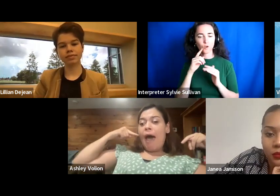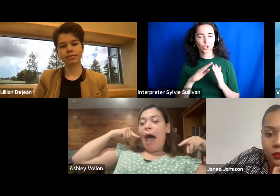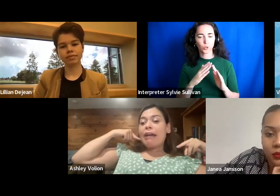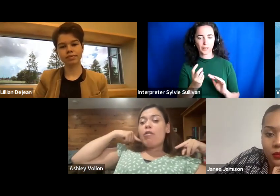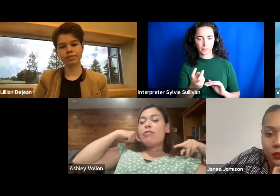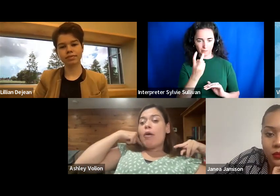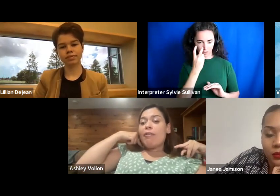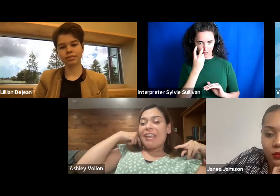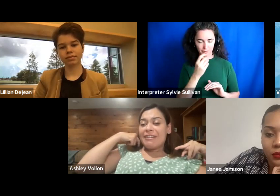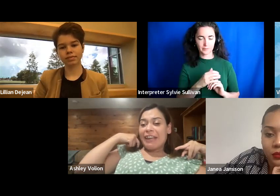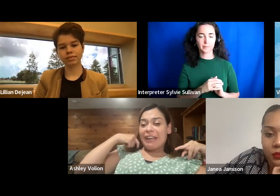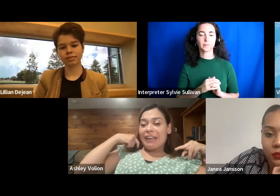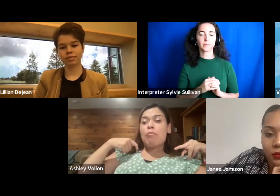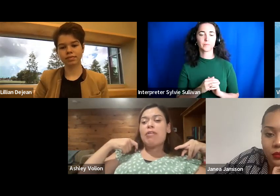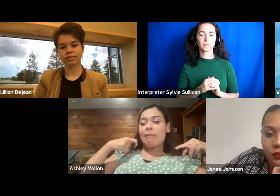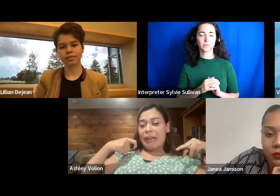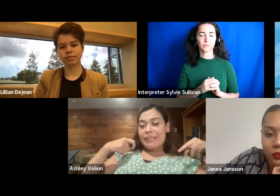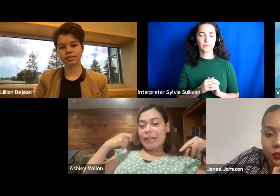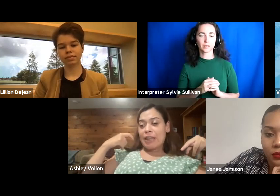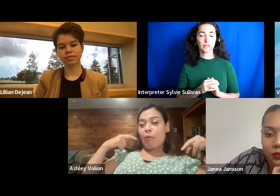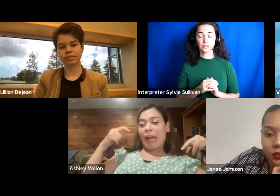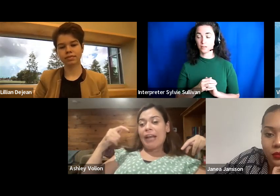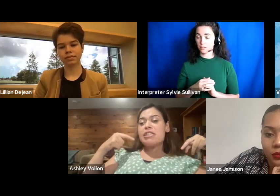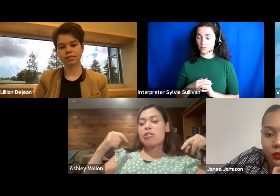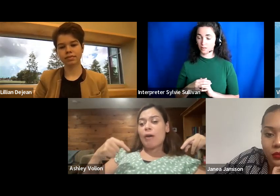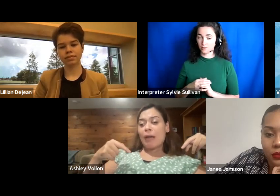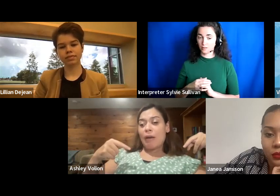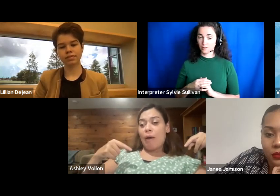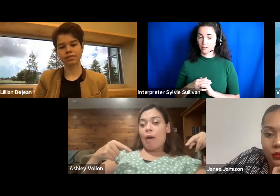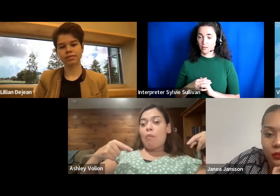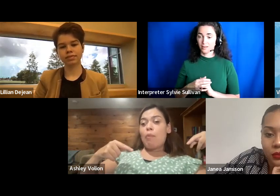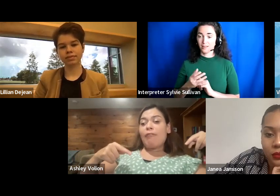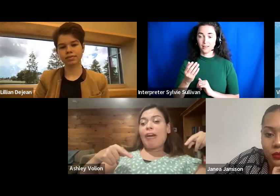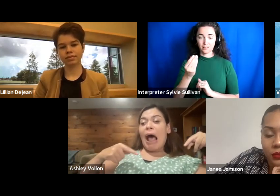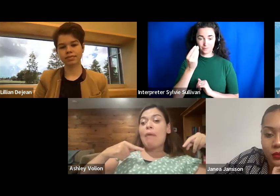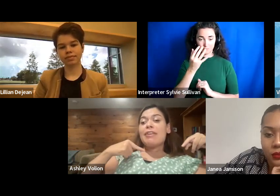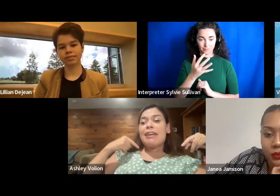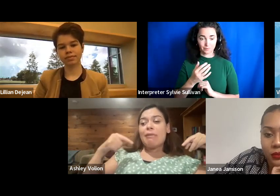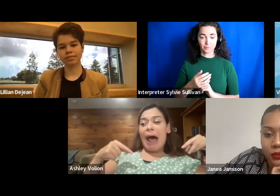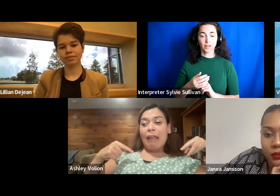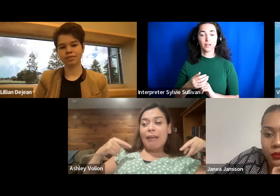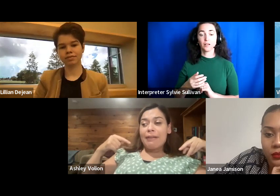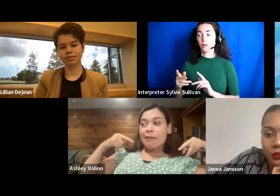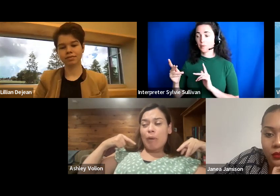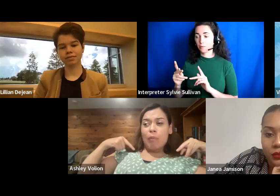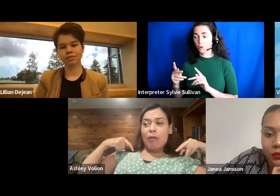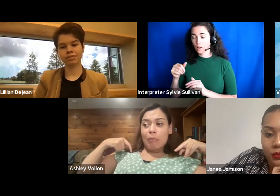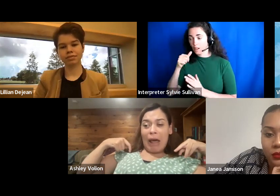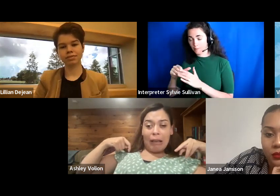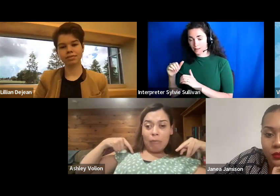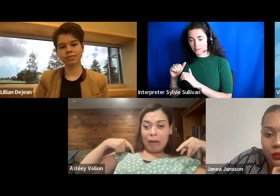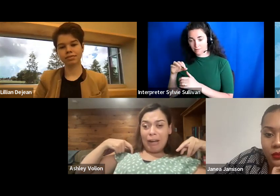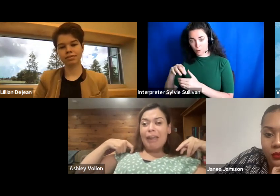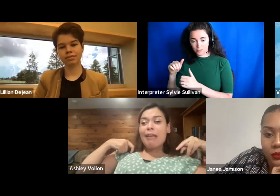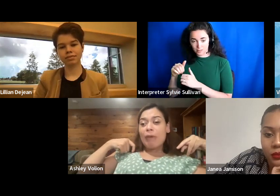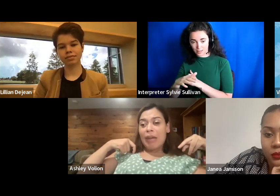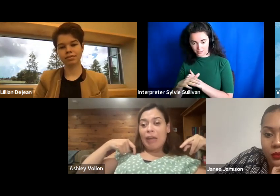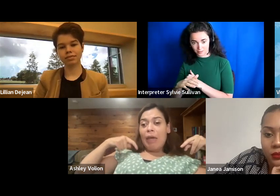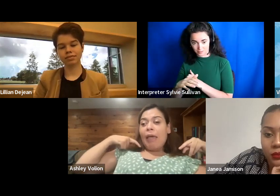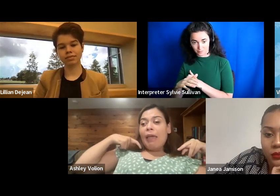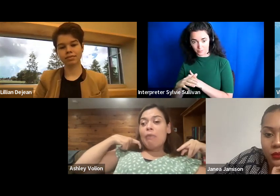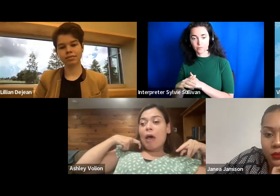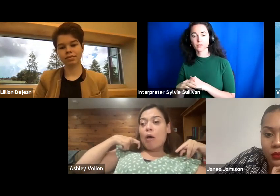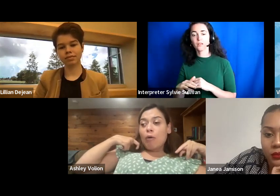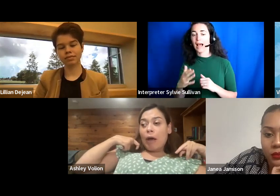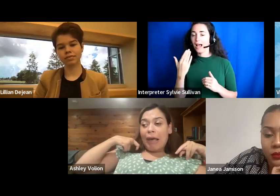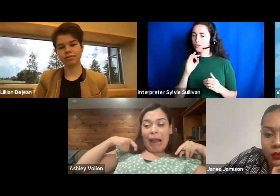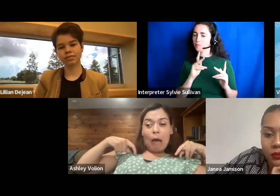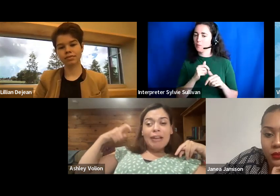I don't know if this gets implemented the way it should but for absentee ballots, people in the blind community can be emailed, and us and T.